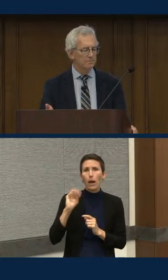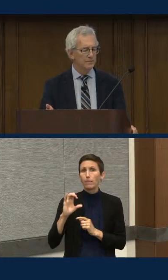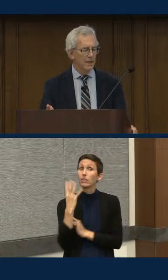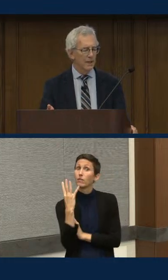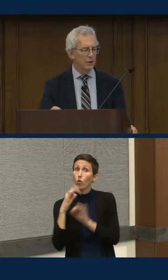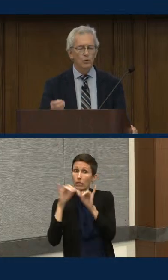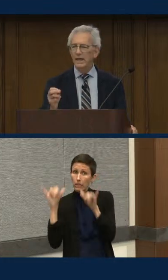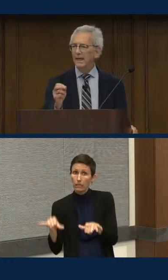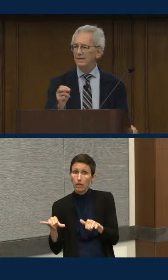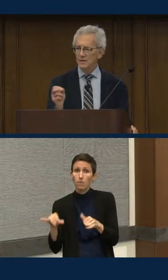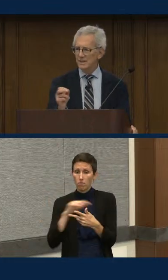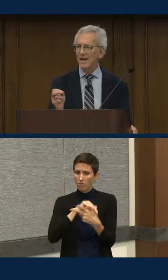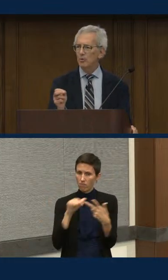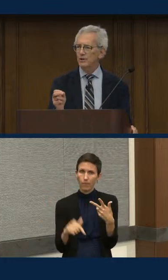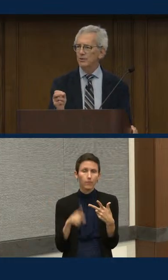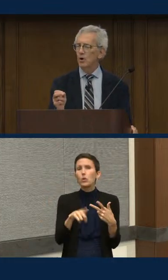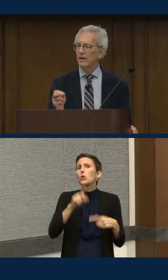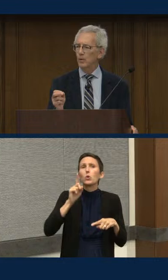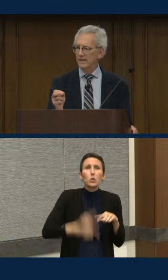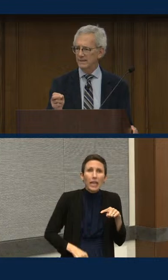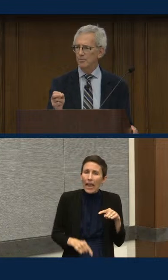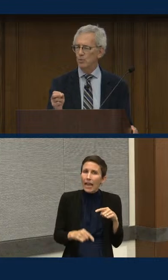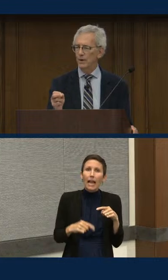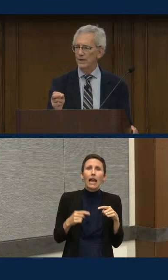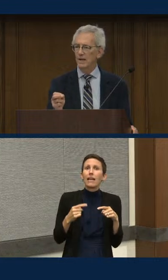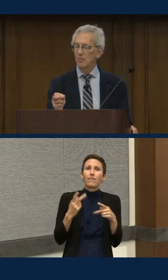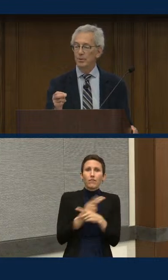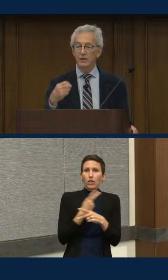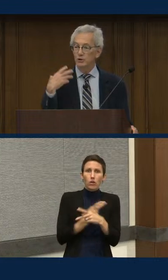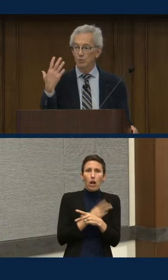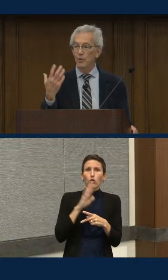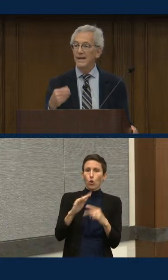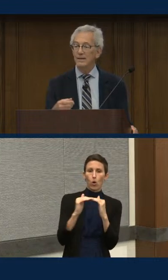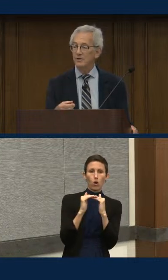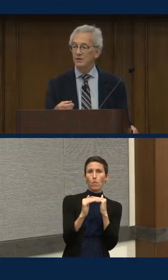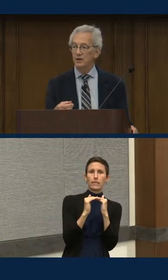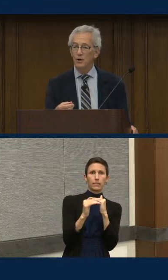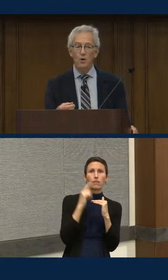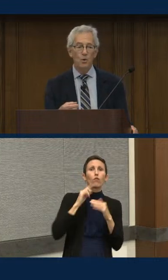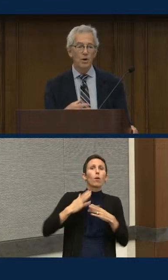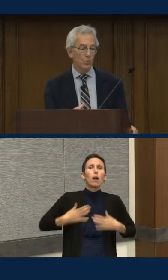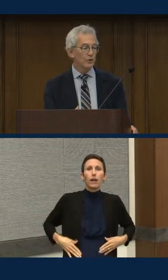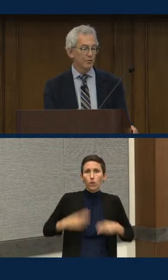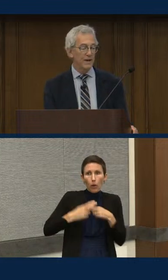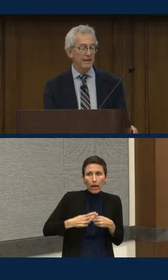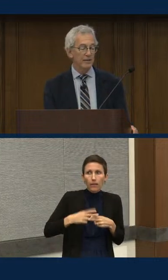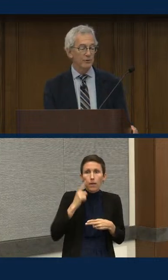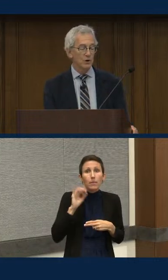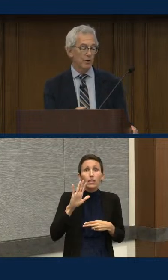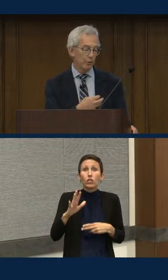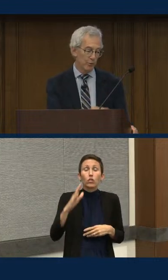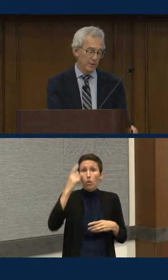you can't establish a body weight set point because your brain doesn't know what your fat